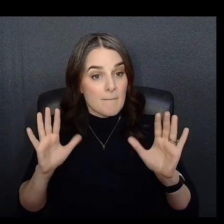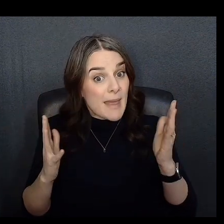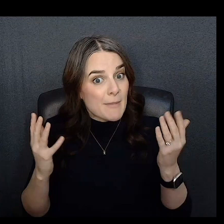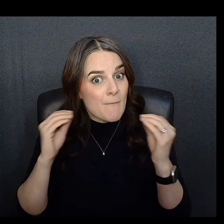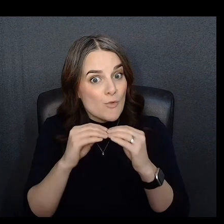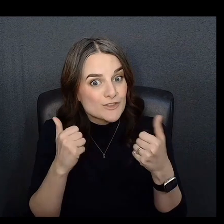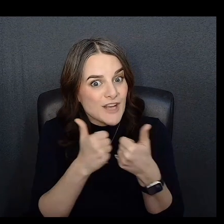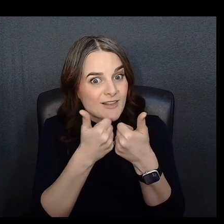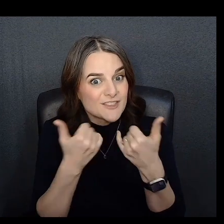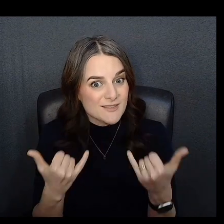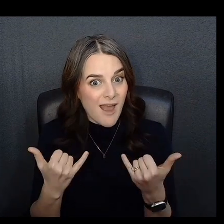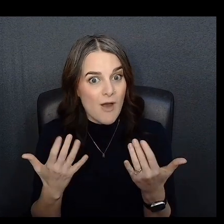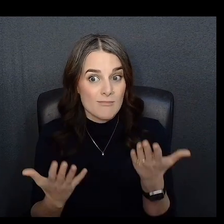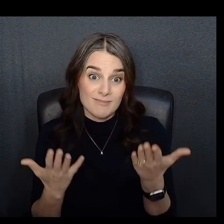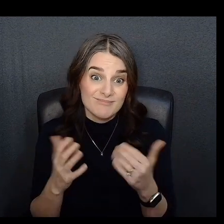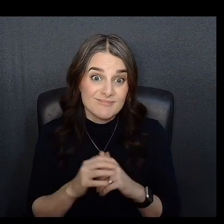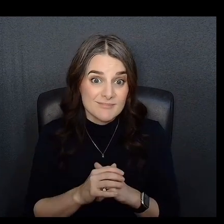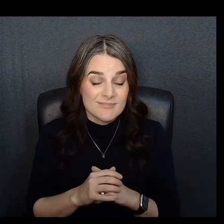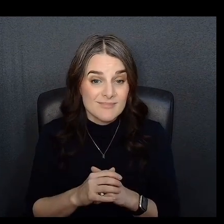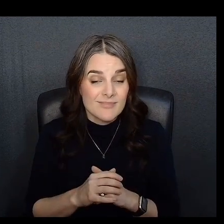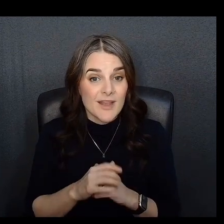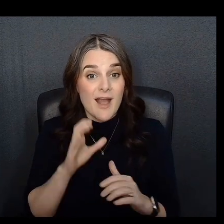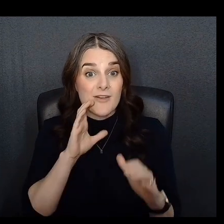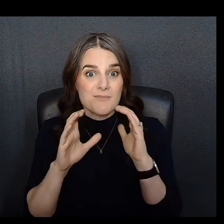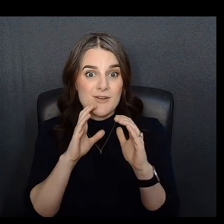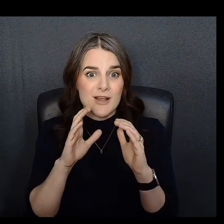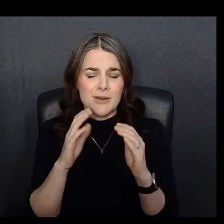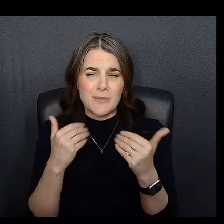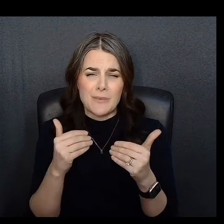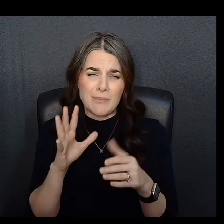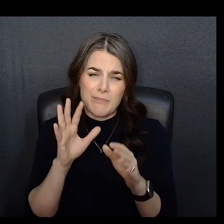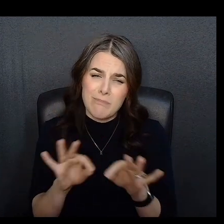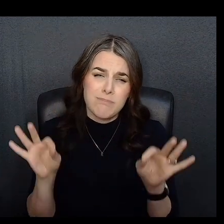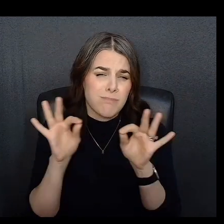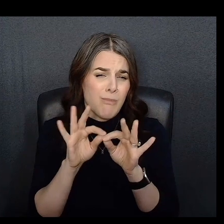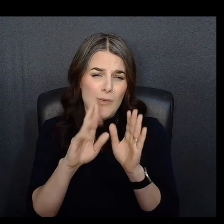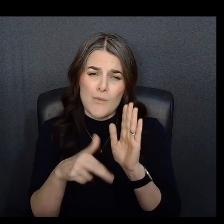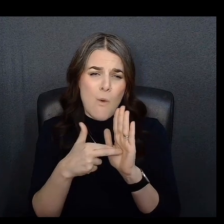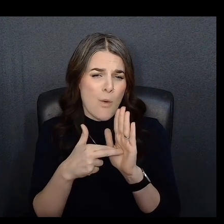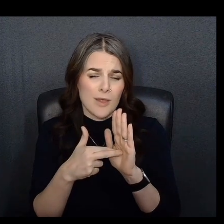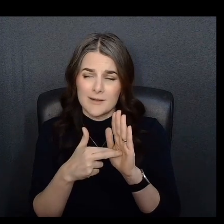And communication really plays a huge role in sexual relationships, in that physical intimacy.